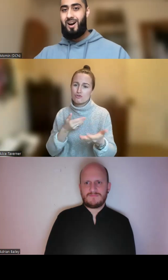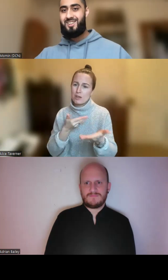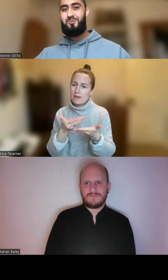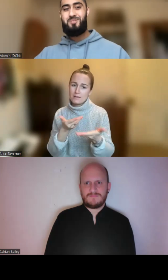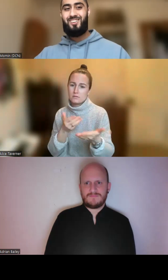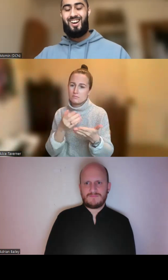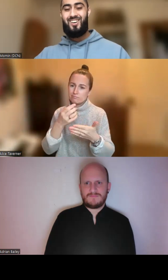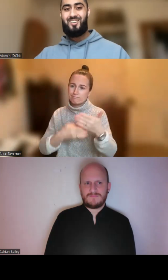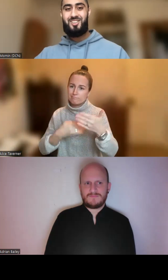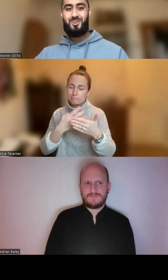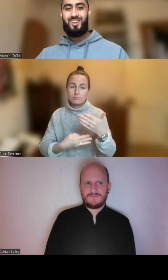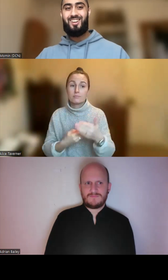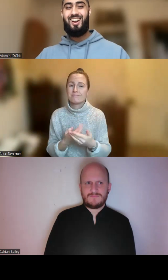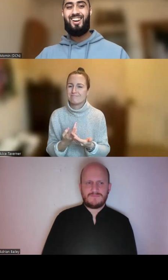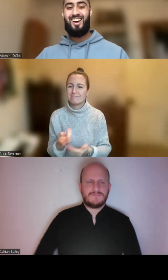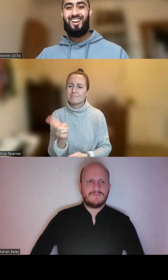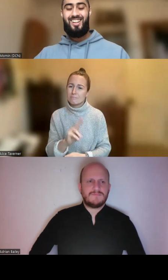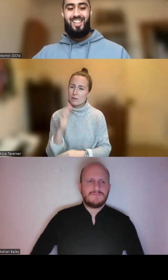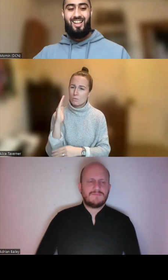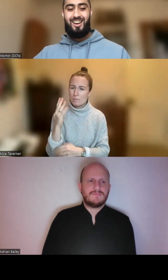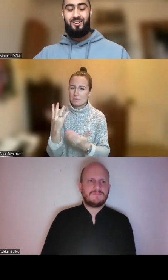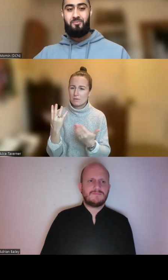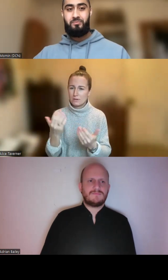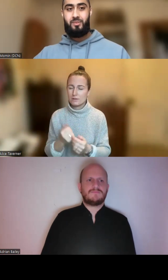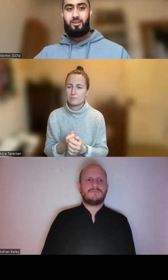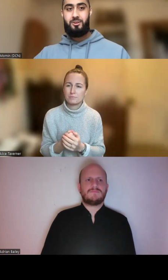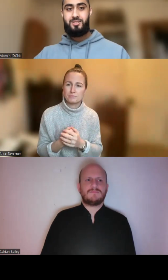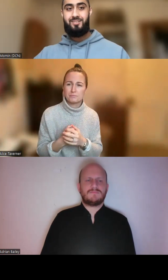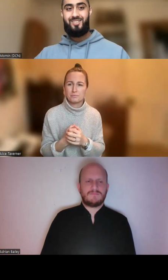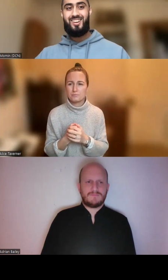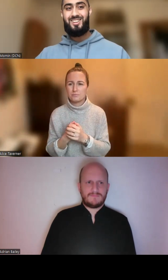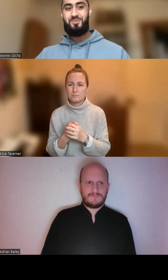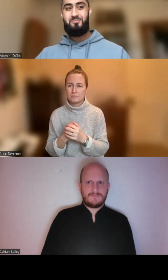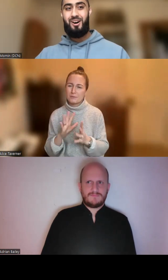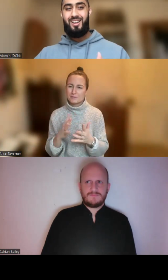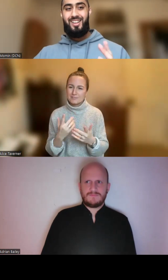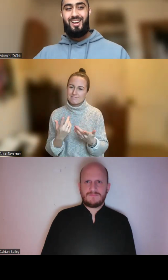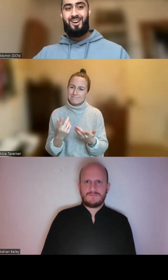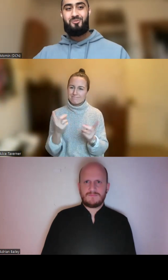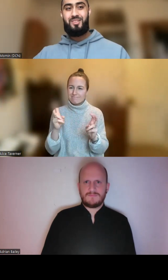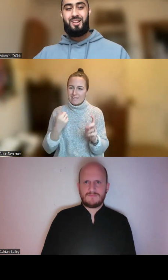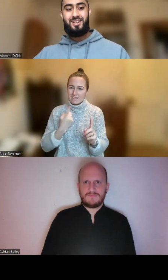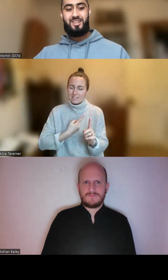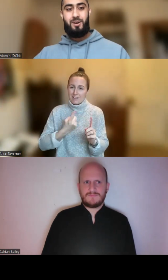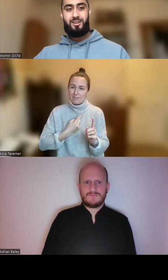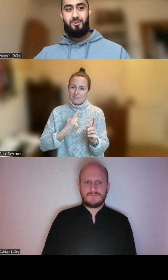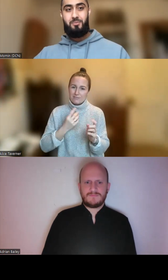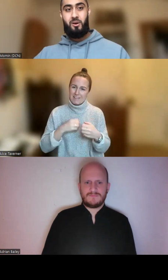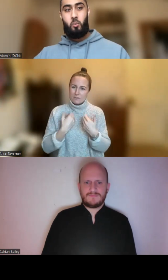Back to the webinar now after that quick little self-advertisement, but let's get back to the webinar.